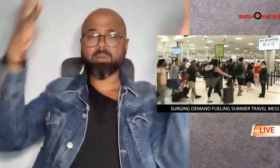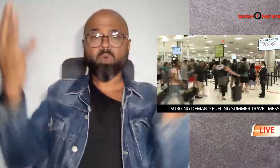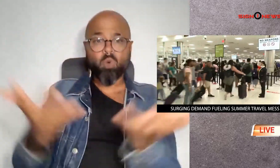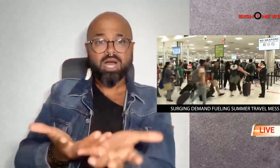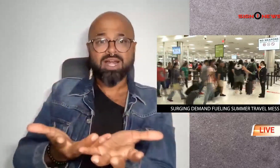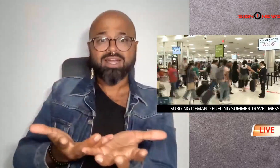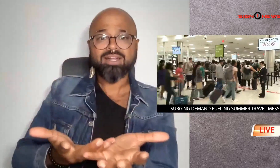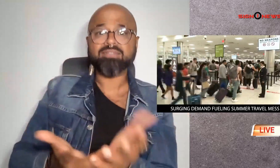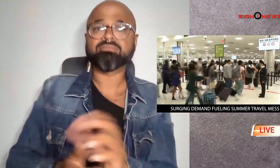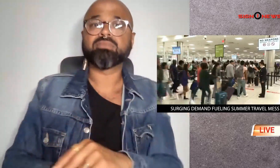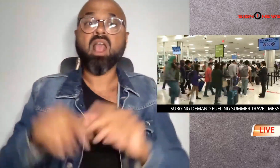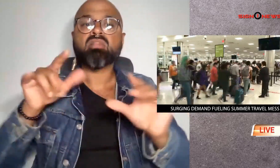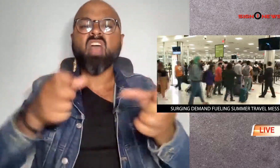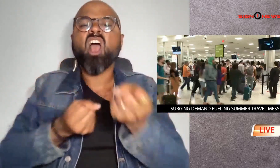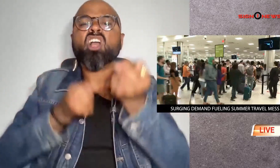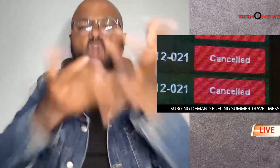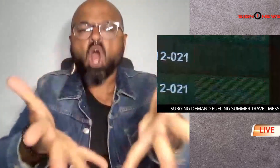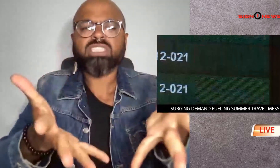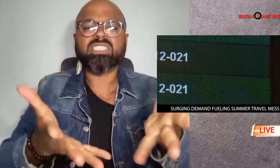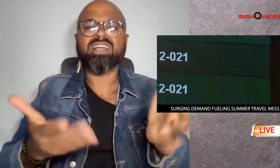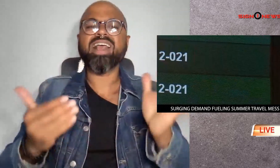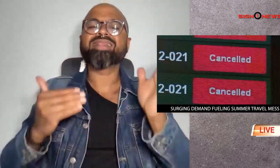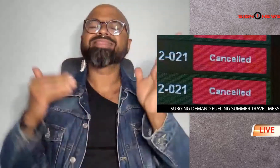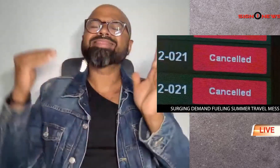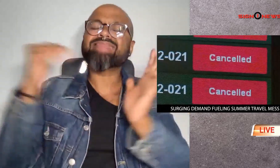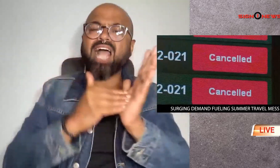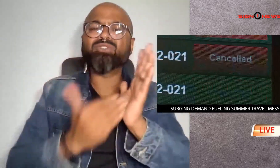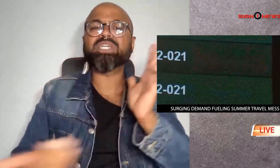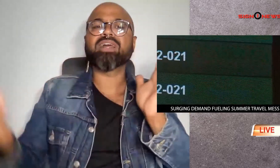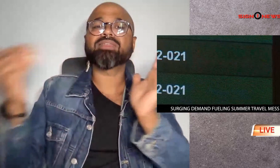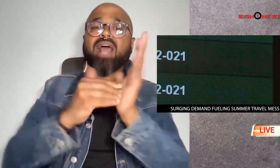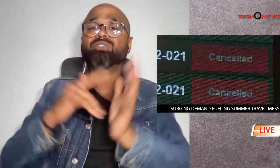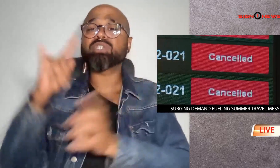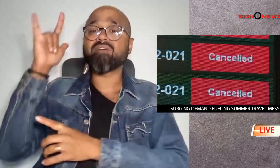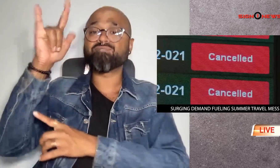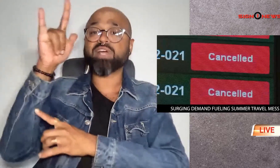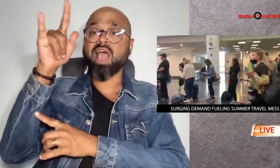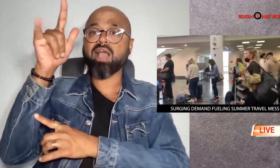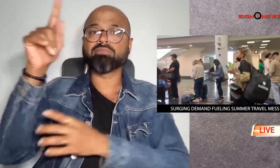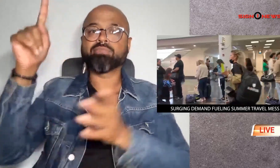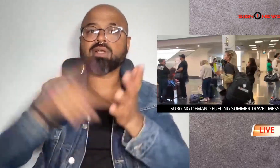of people coming through airports across the country and that is causing thousands of flight